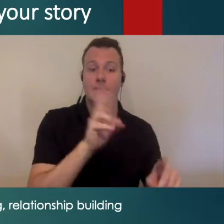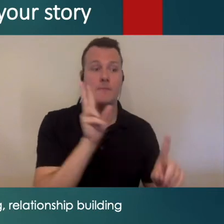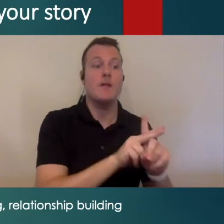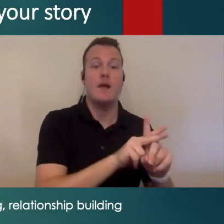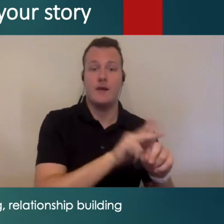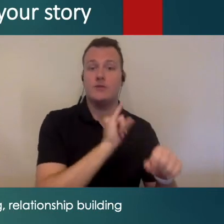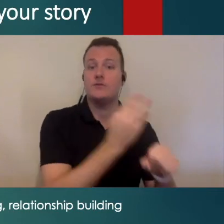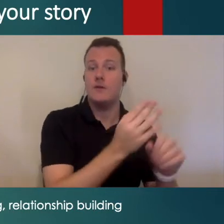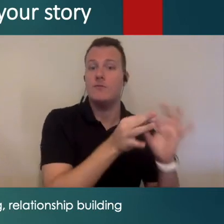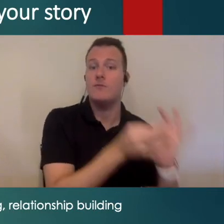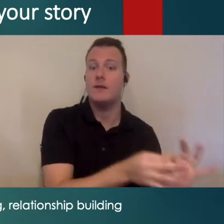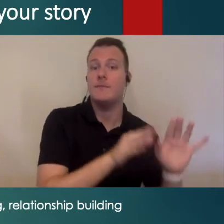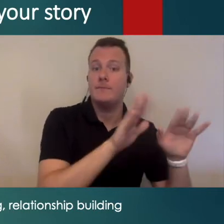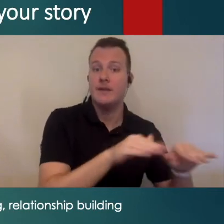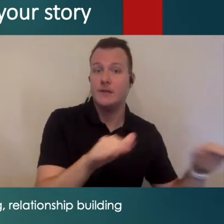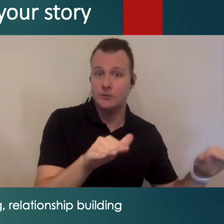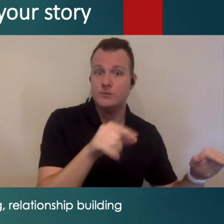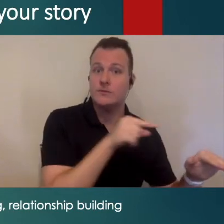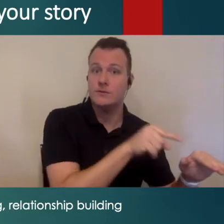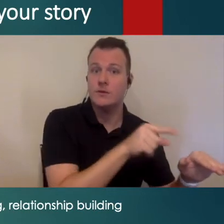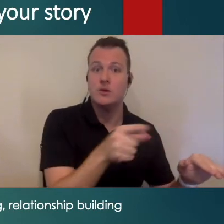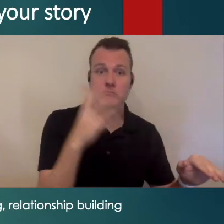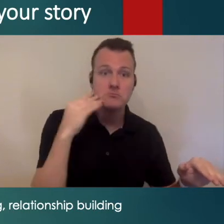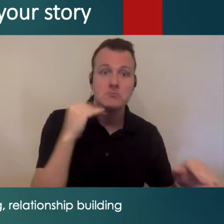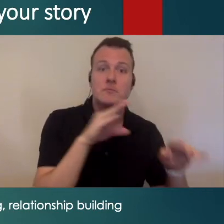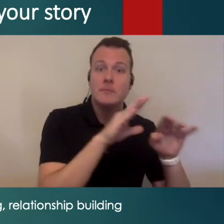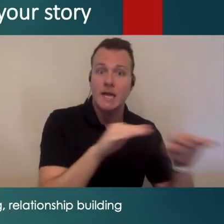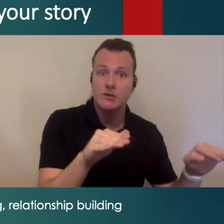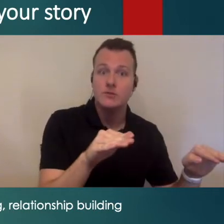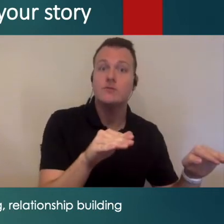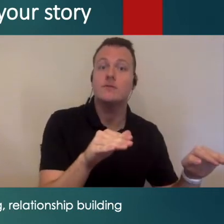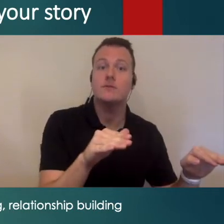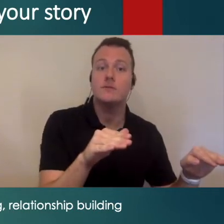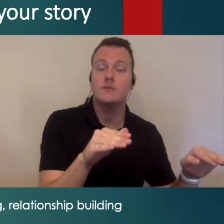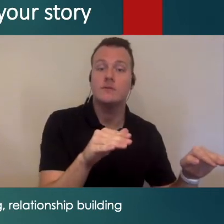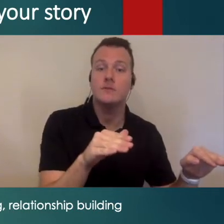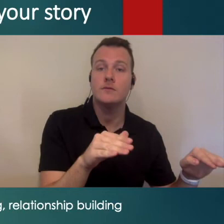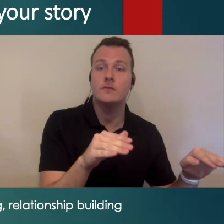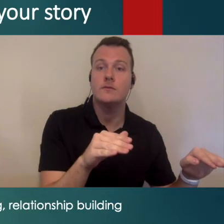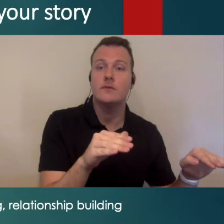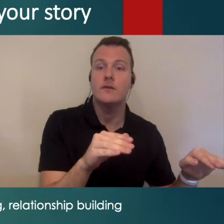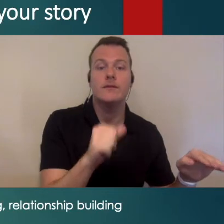pediatric position, and you had pediatric experience beyond just listing it in